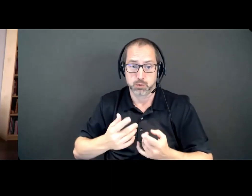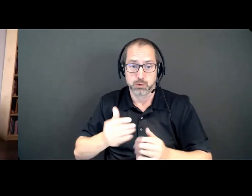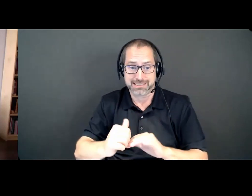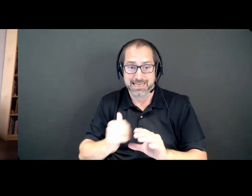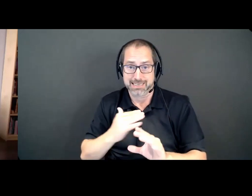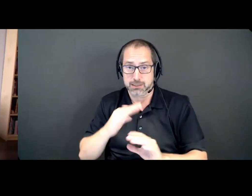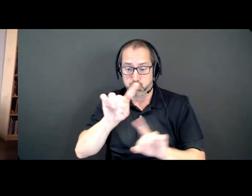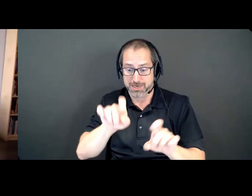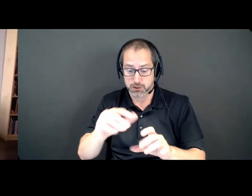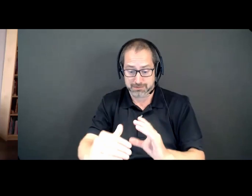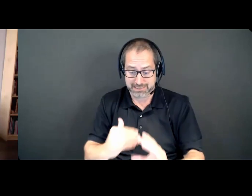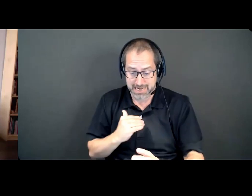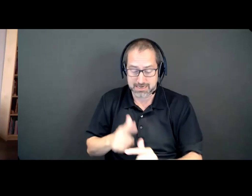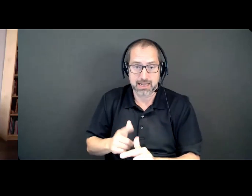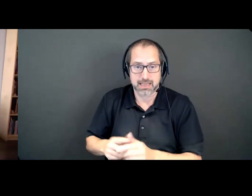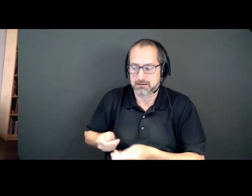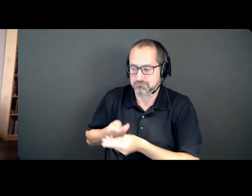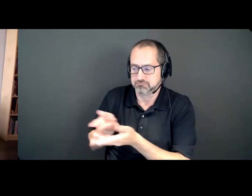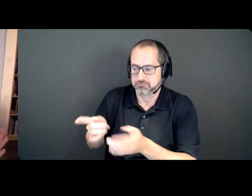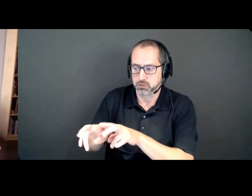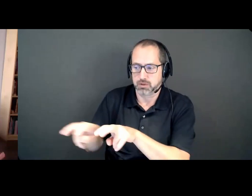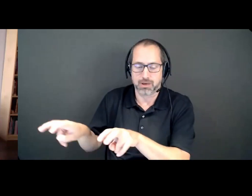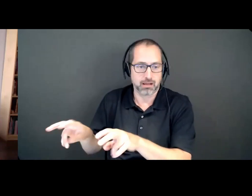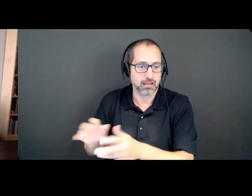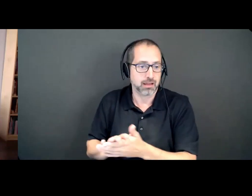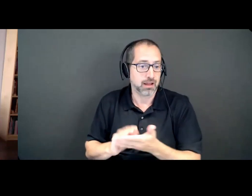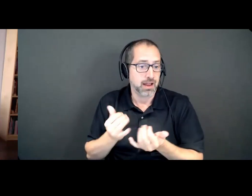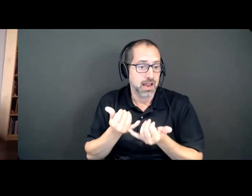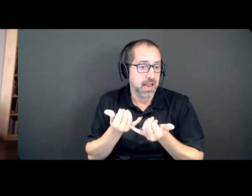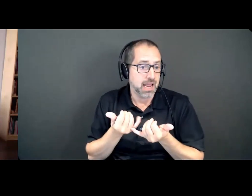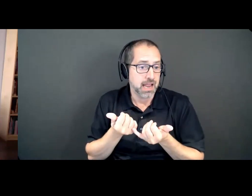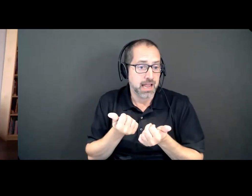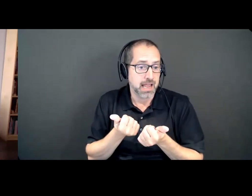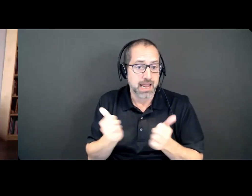has any thoughts on how to answer them. So any lingering questions you're welcome to send to